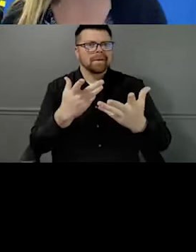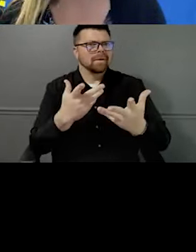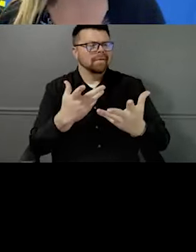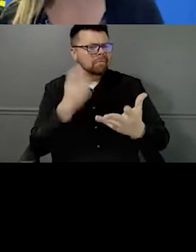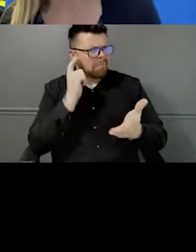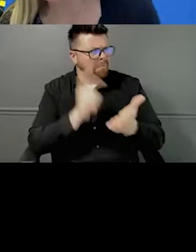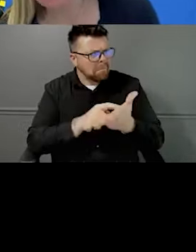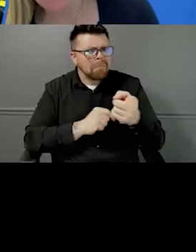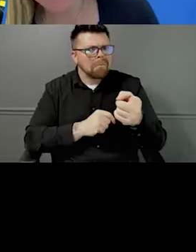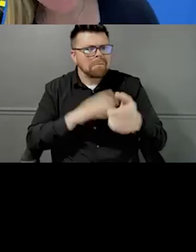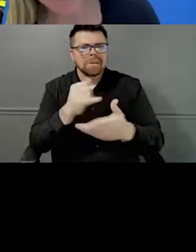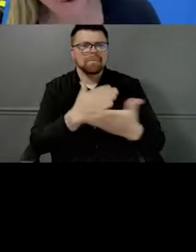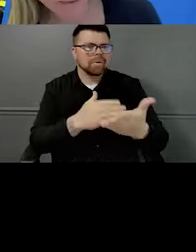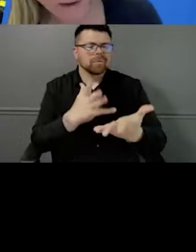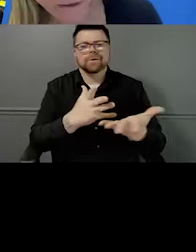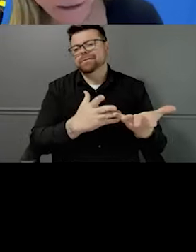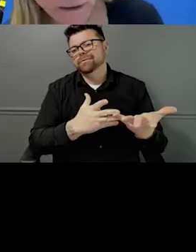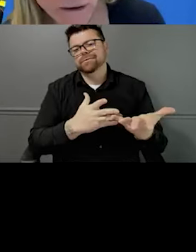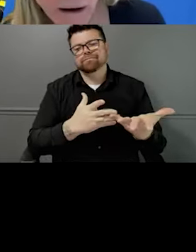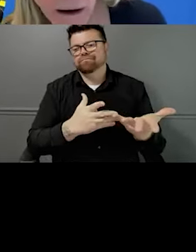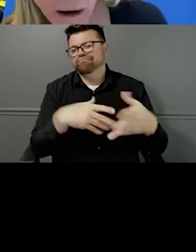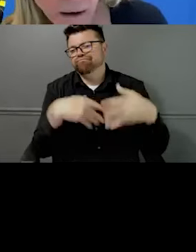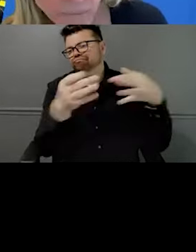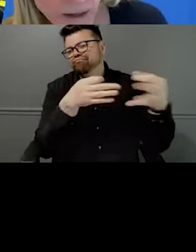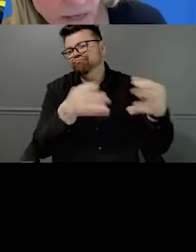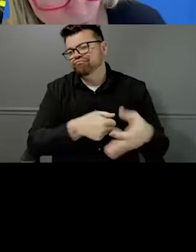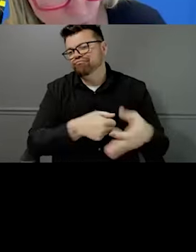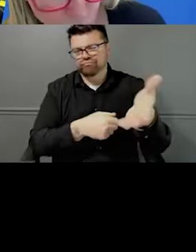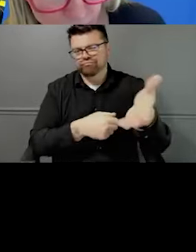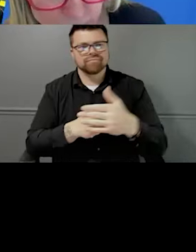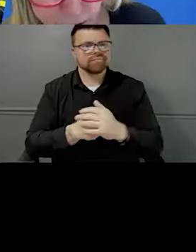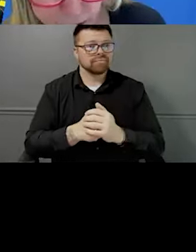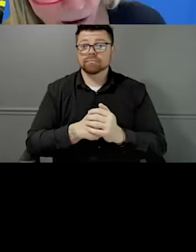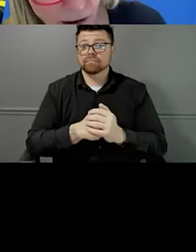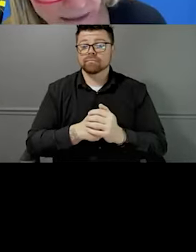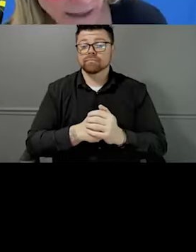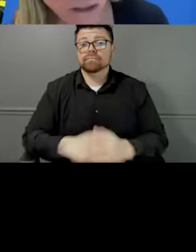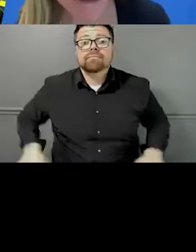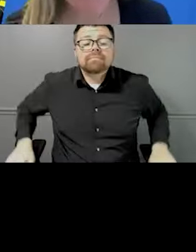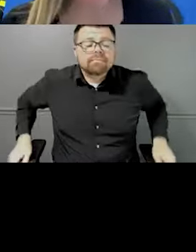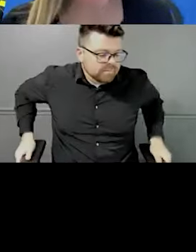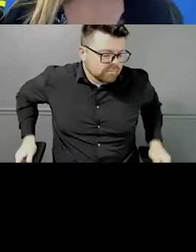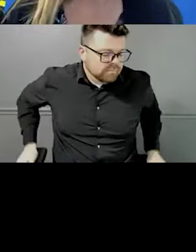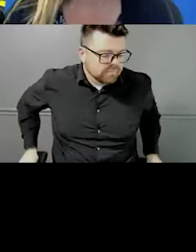so I will go through it very quickly. There was an activity under